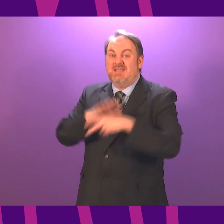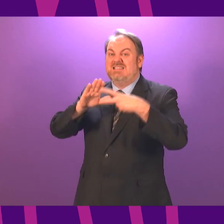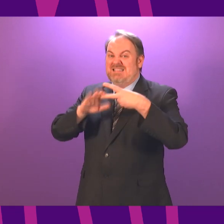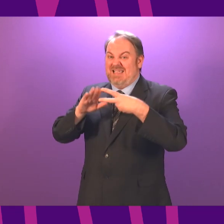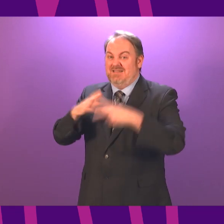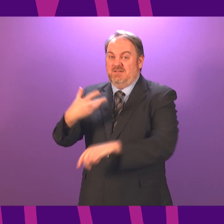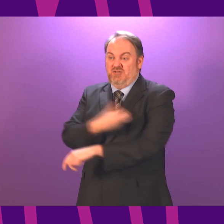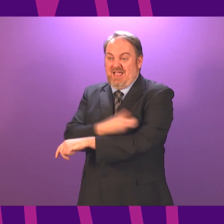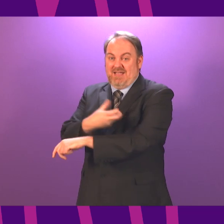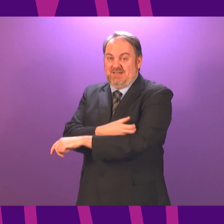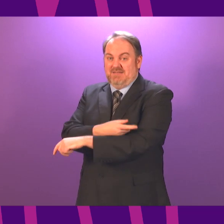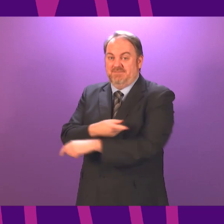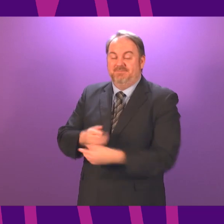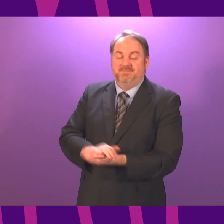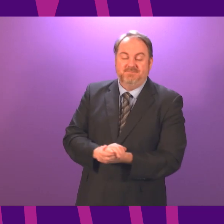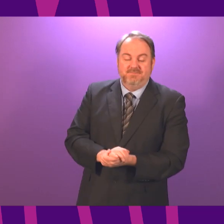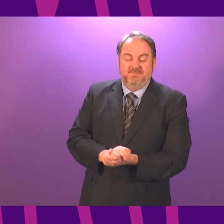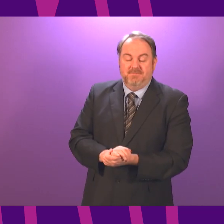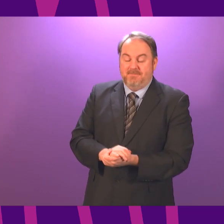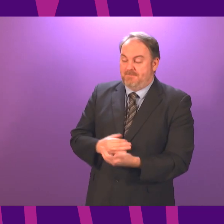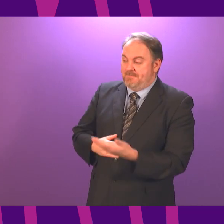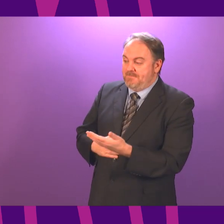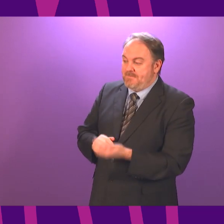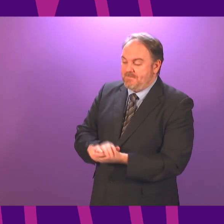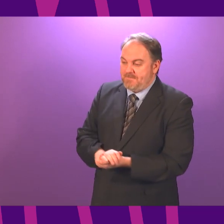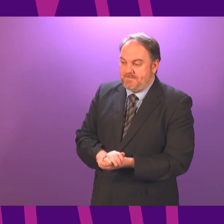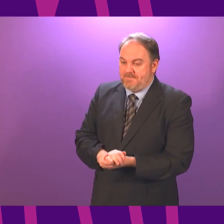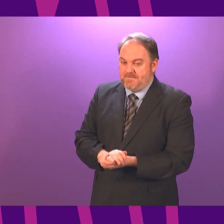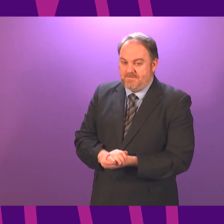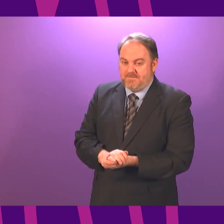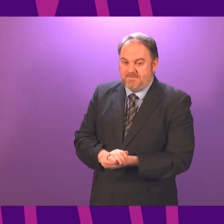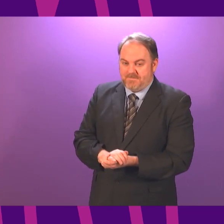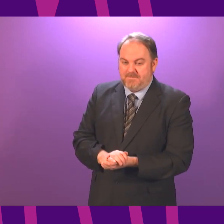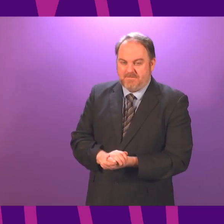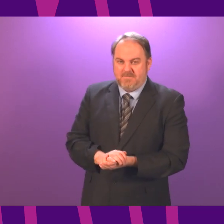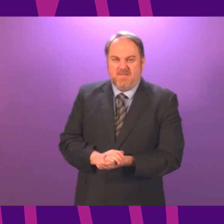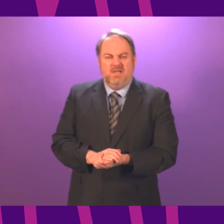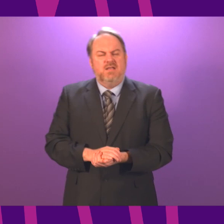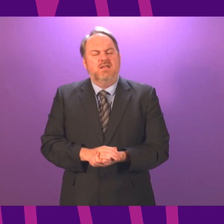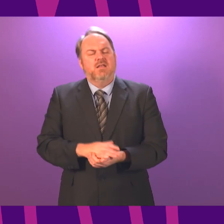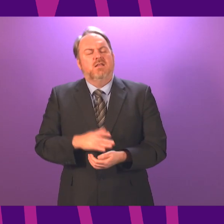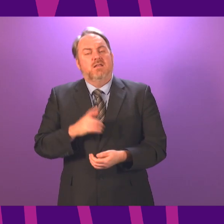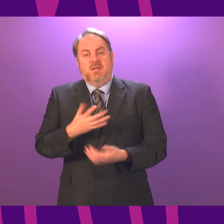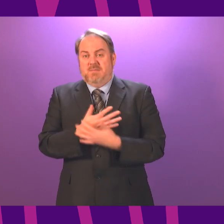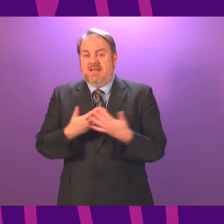Maurice Corry (West Scotland) (Con): Many of my constituents have been in